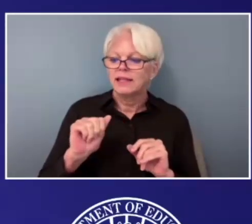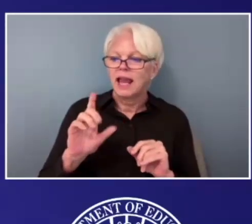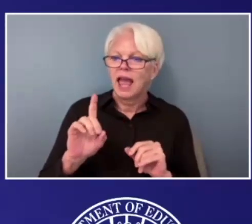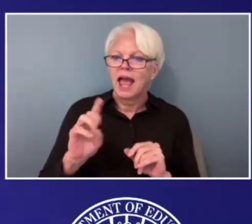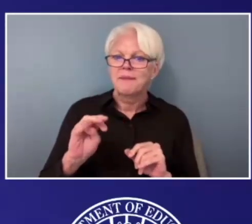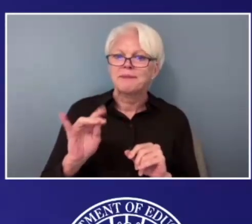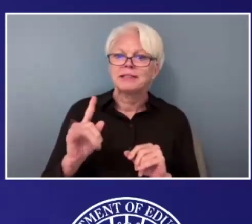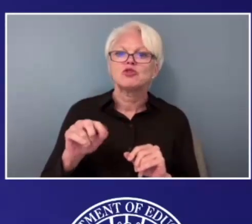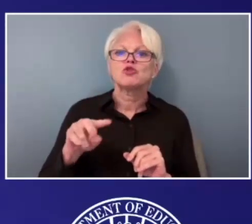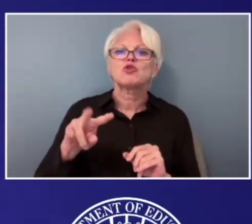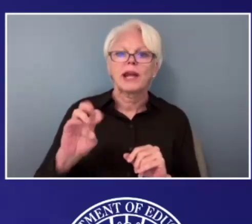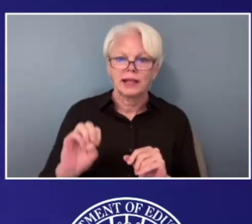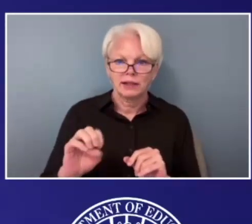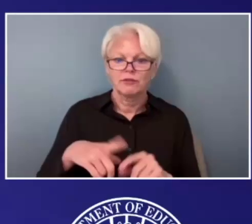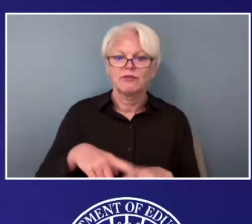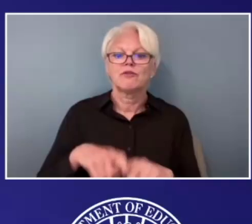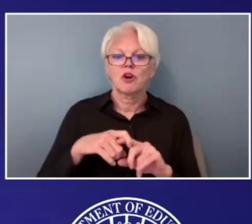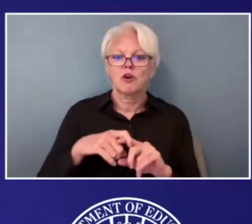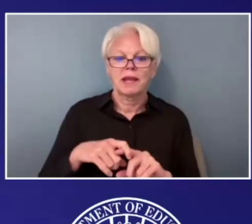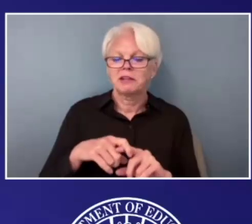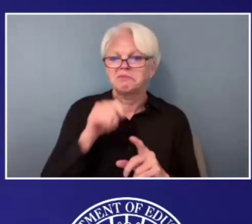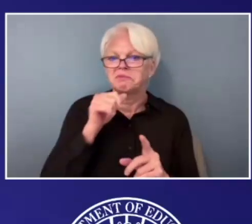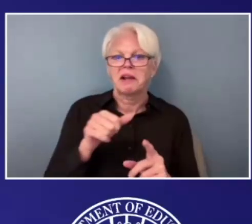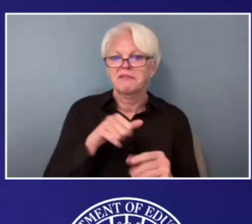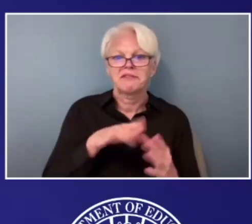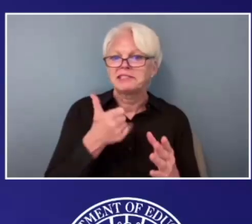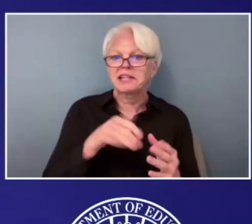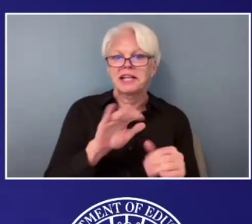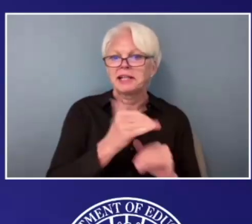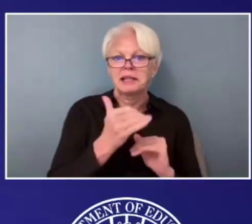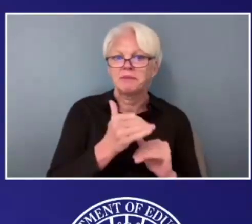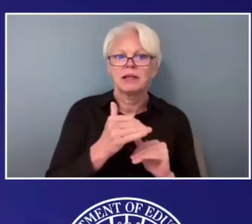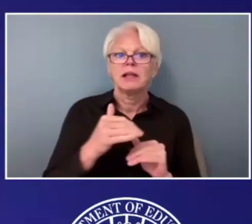it's not subject to a limit. So in her case, it is an admin .